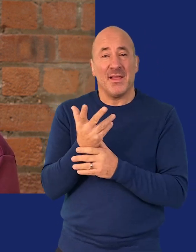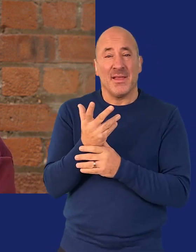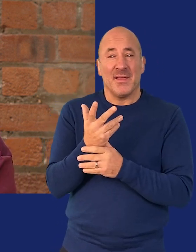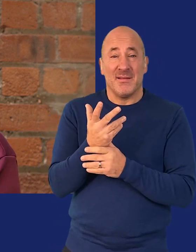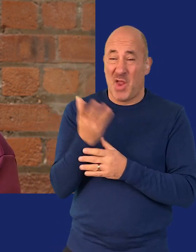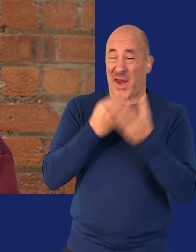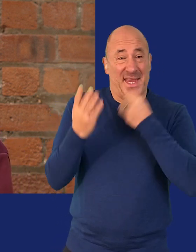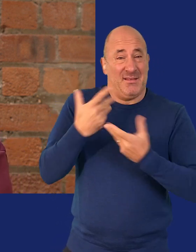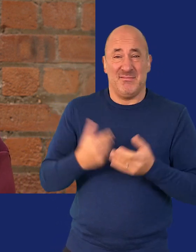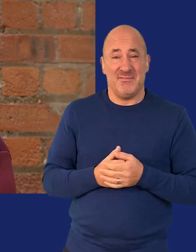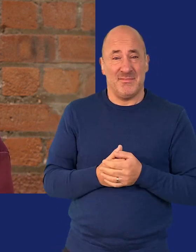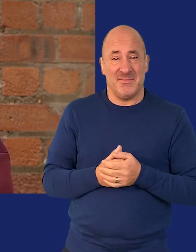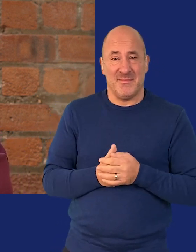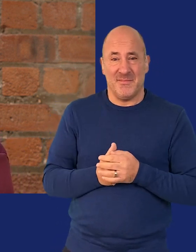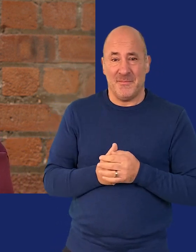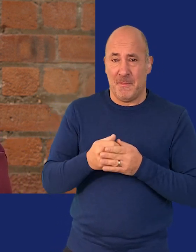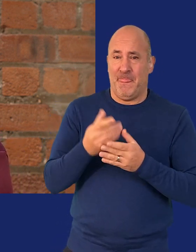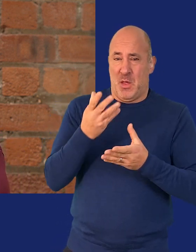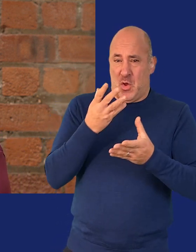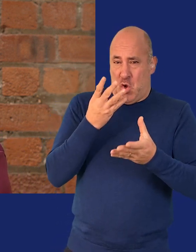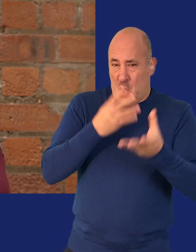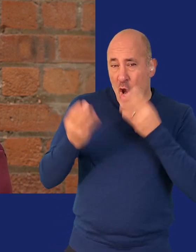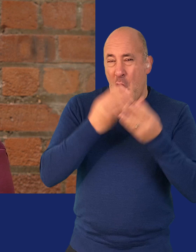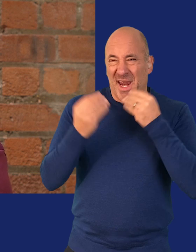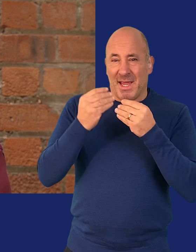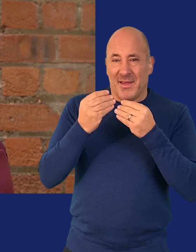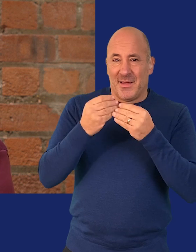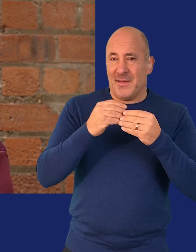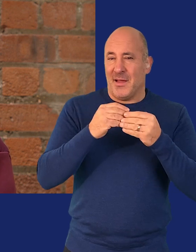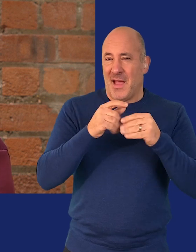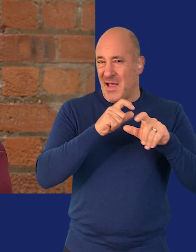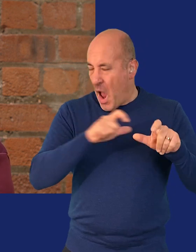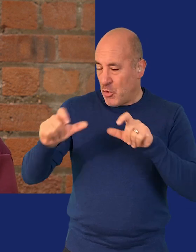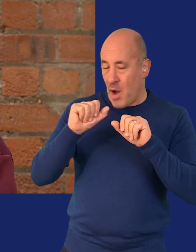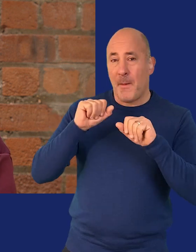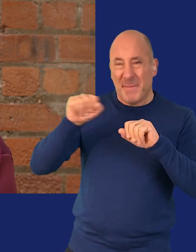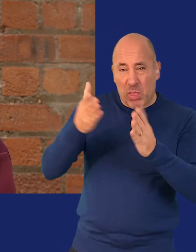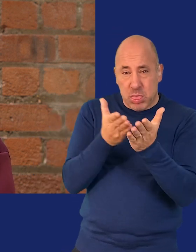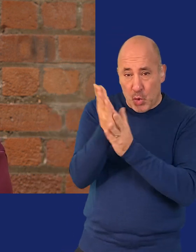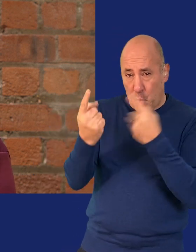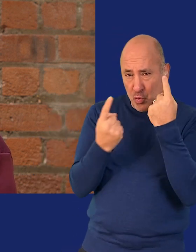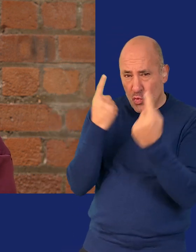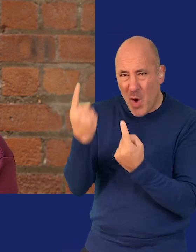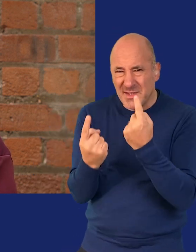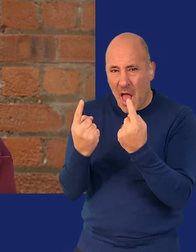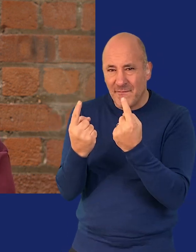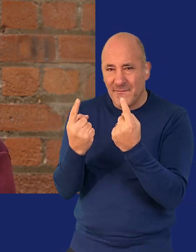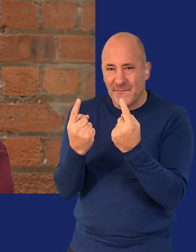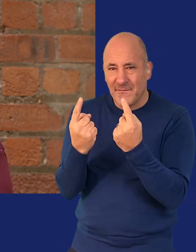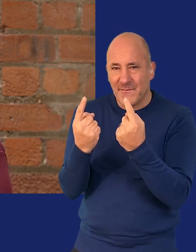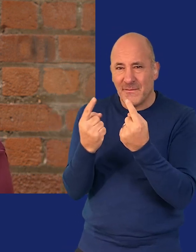about learning and continuing to make sure that that living experience- I love that,